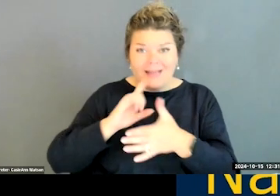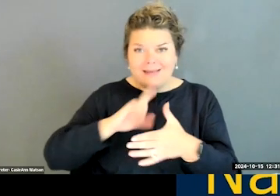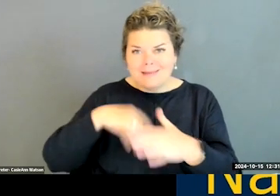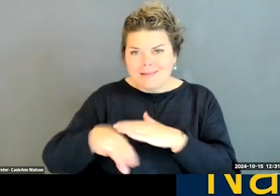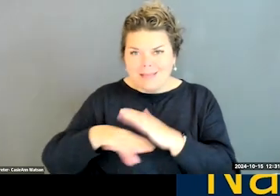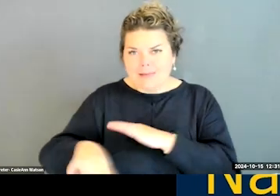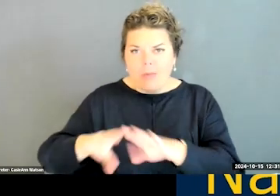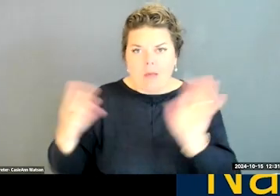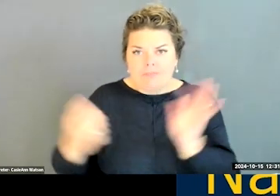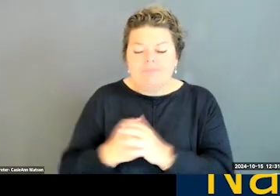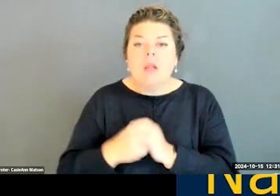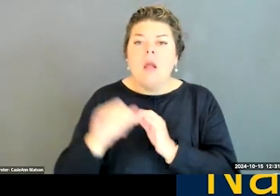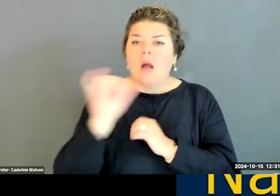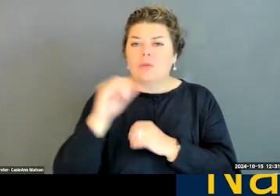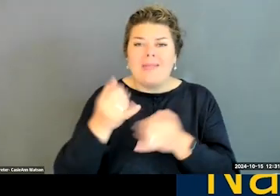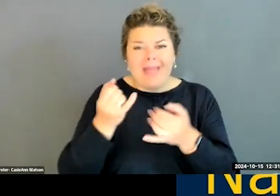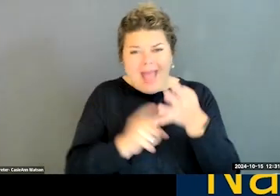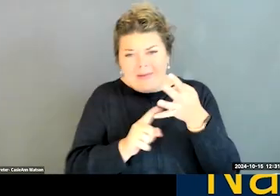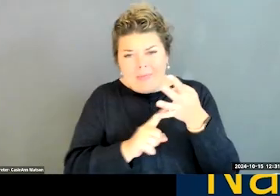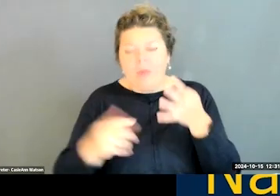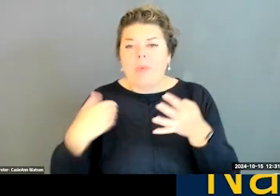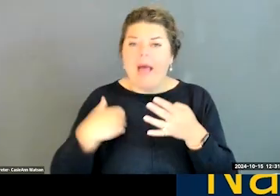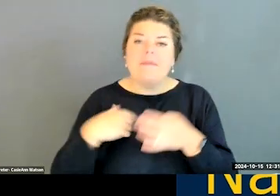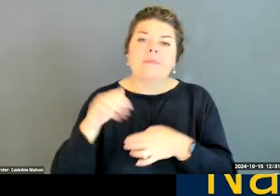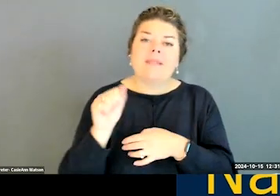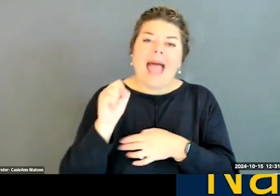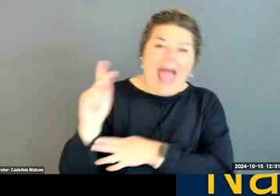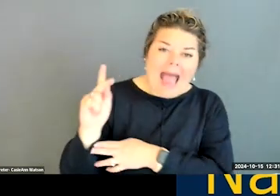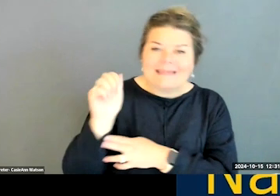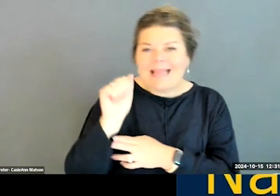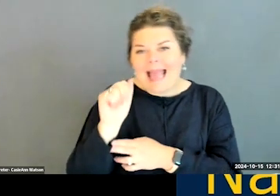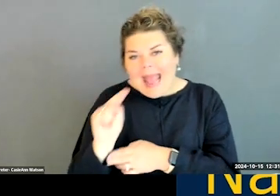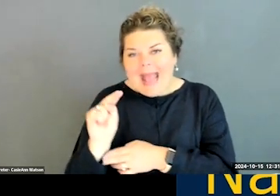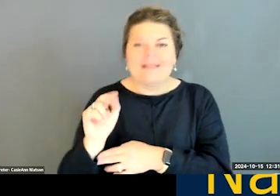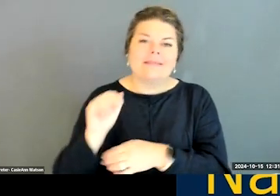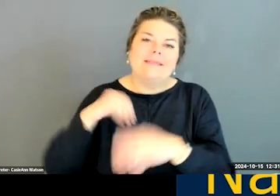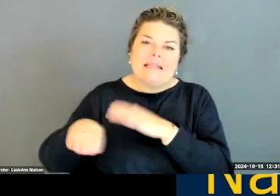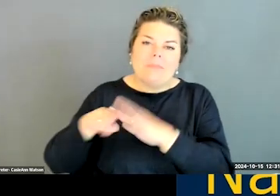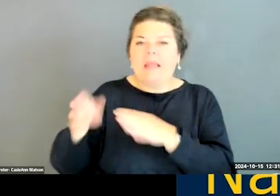we have our Ask An Accessibility Specialist drop in hour where you can come and talk to us about anything